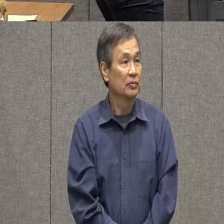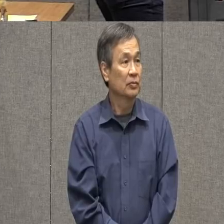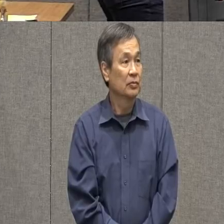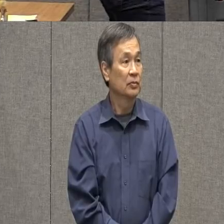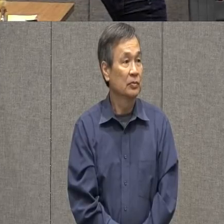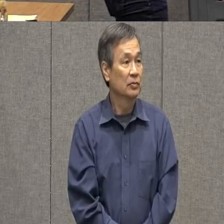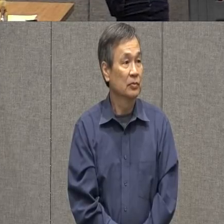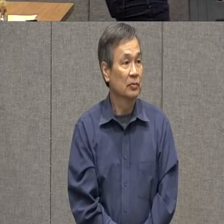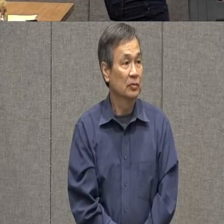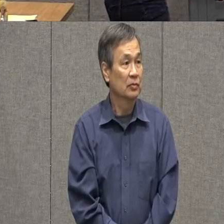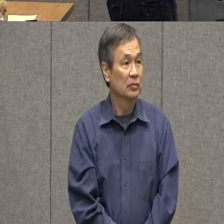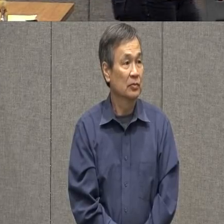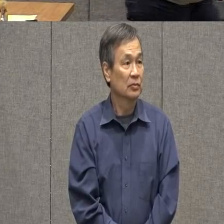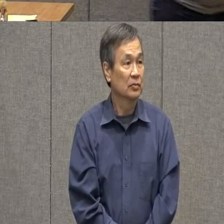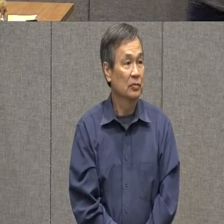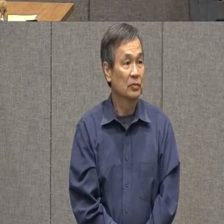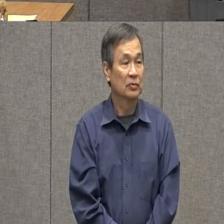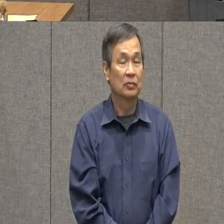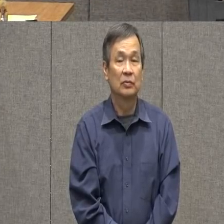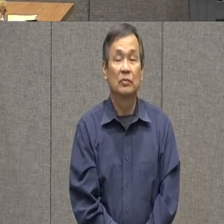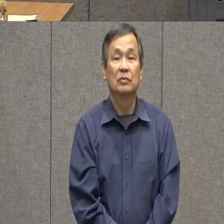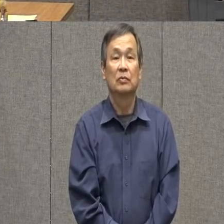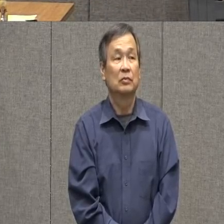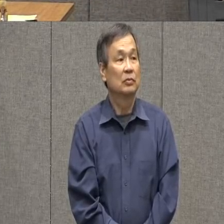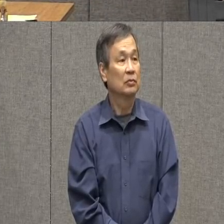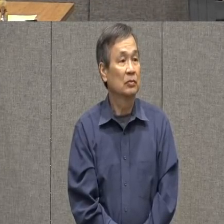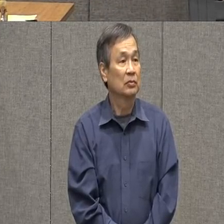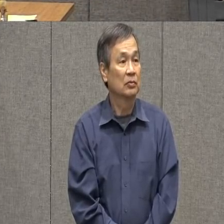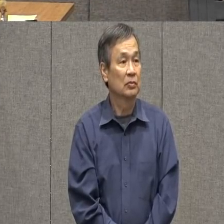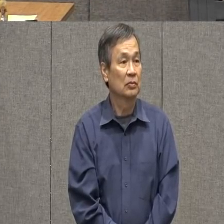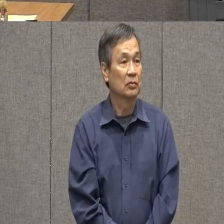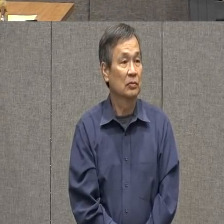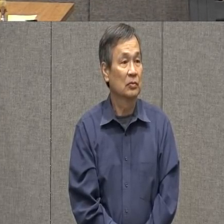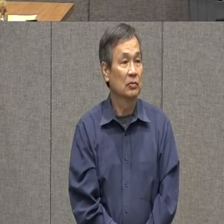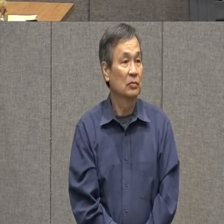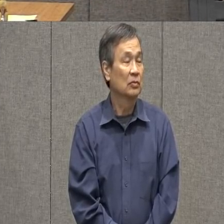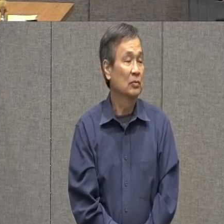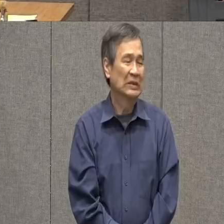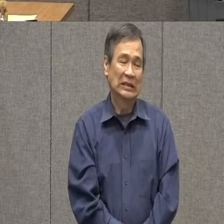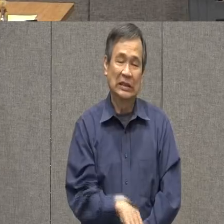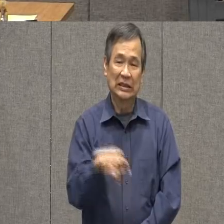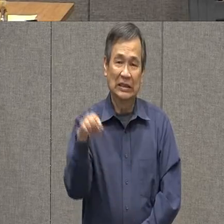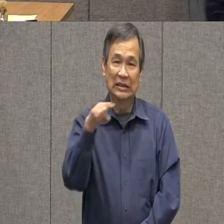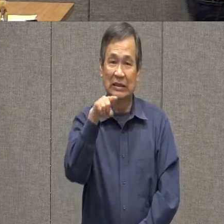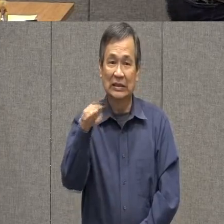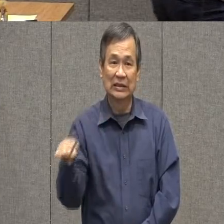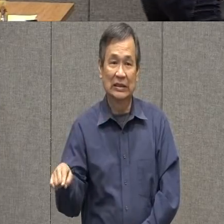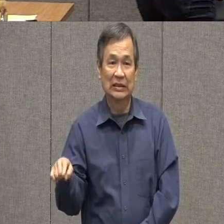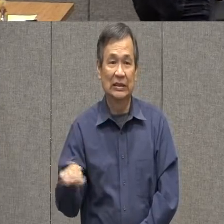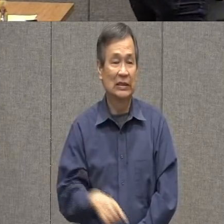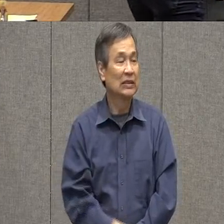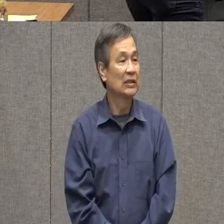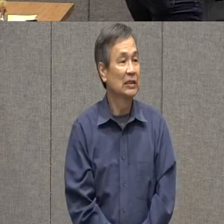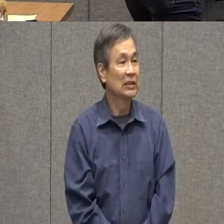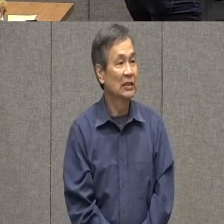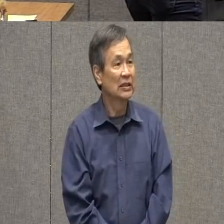and then lift it straight up from there. Oh, boy. Look, it bends over there. It's fast, artists.